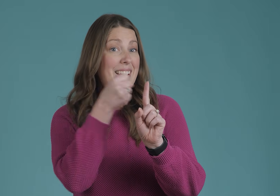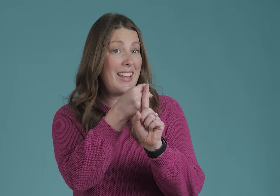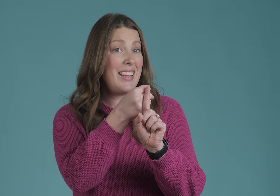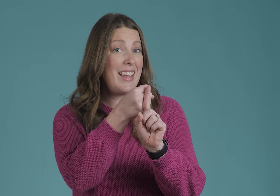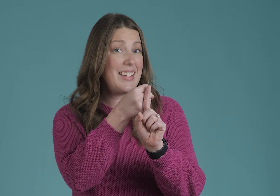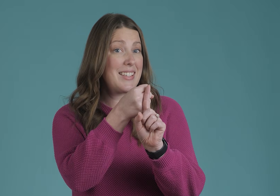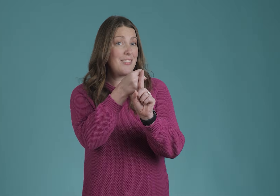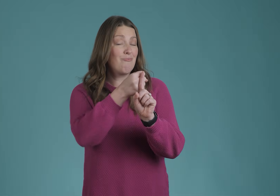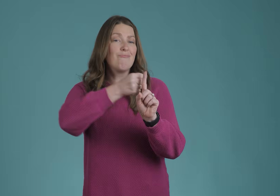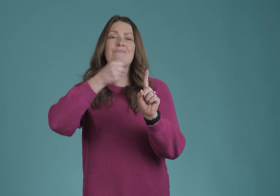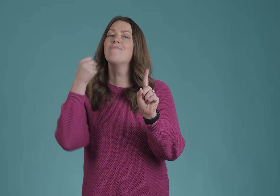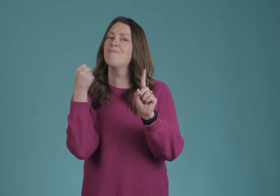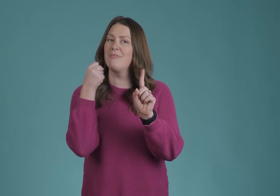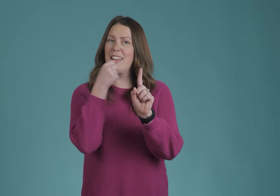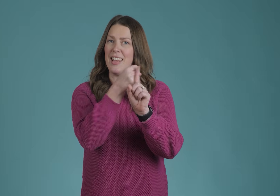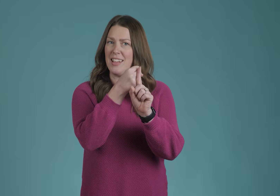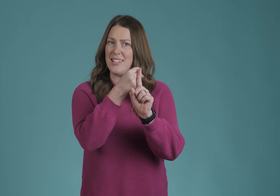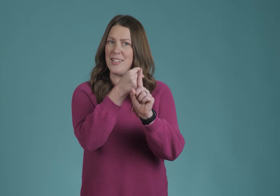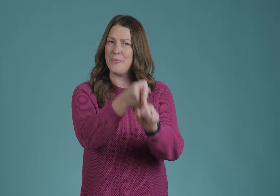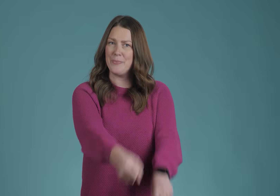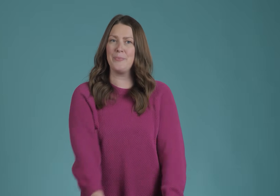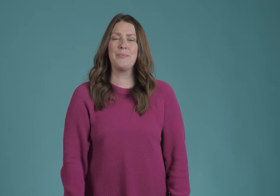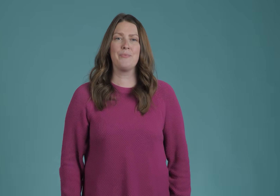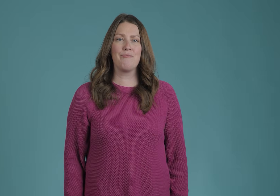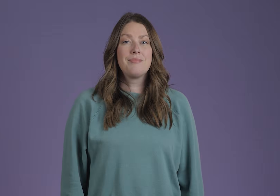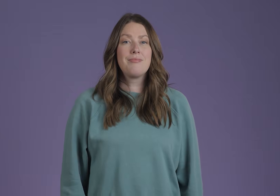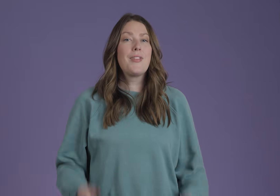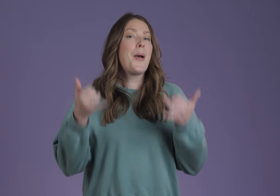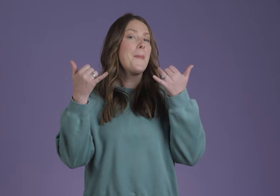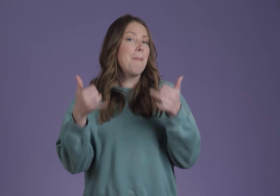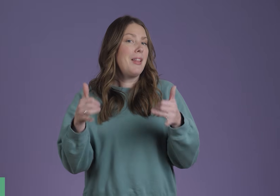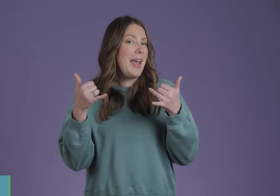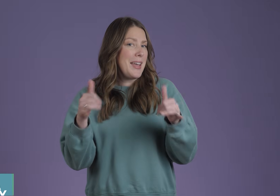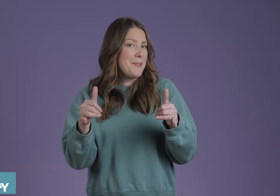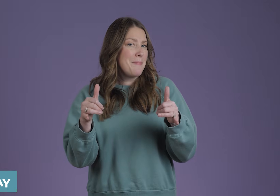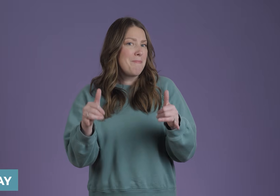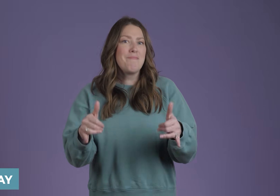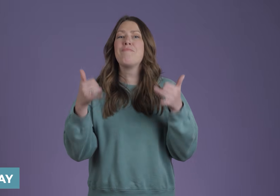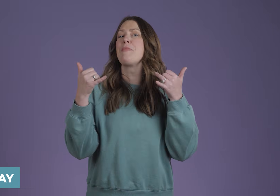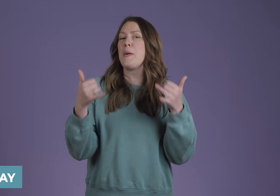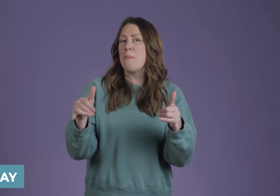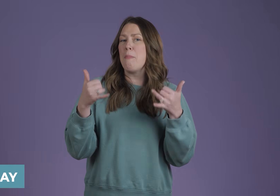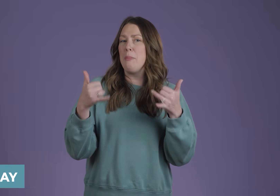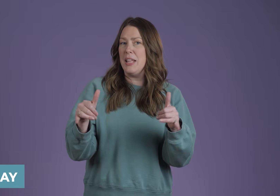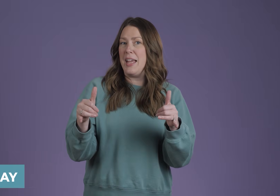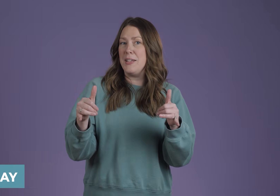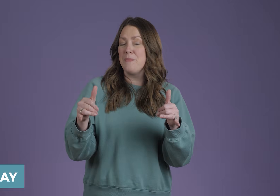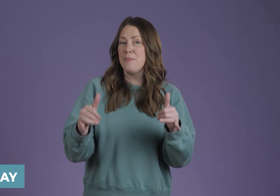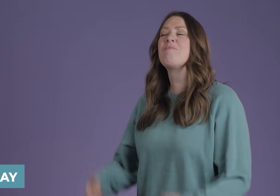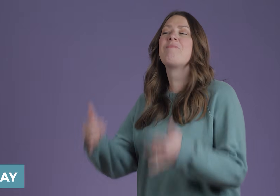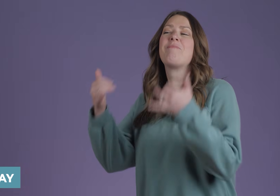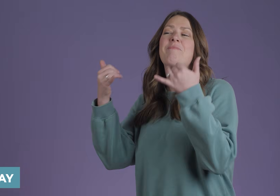getting hit. Hit. Play.